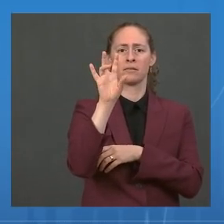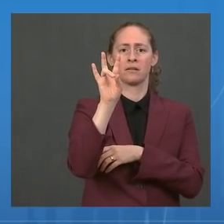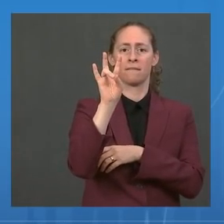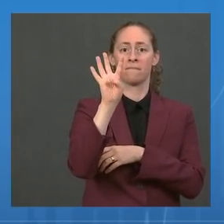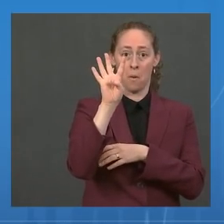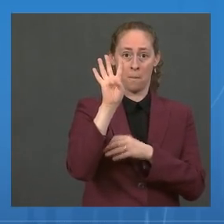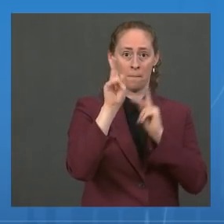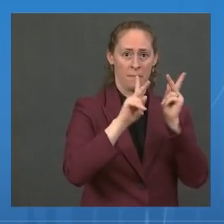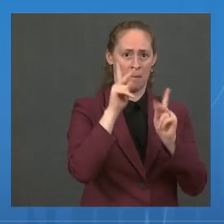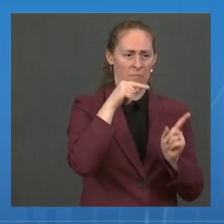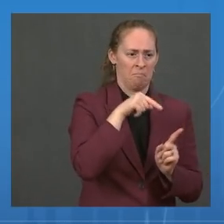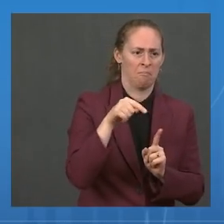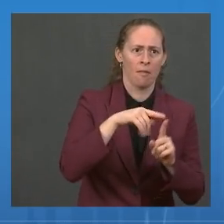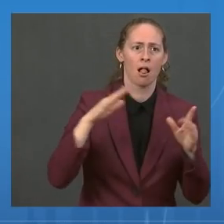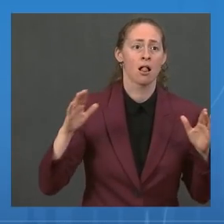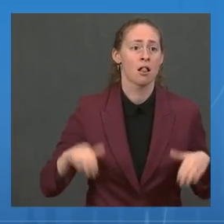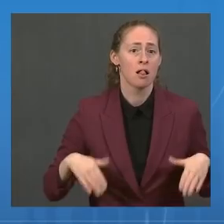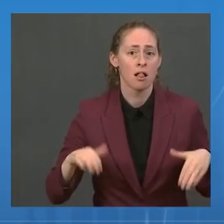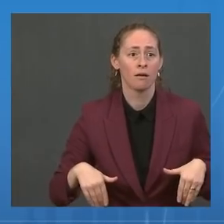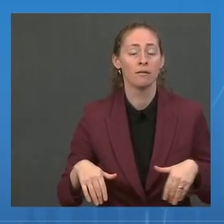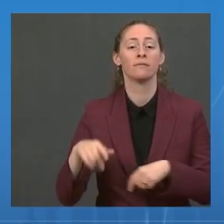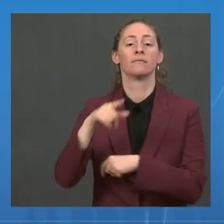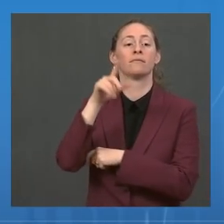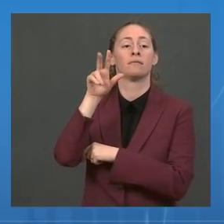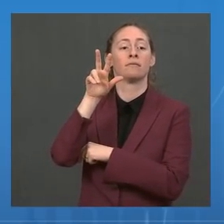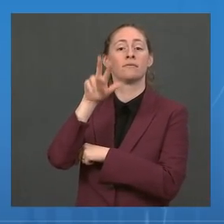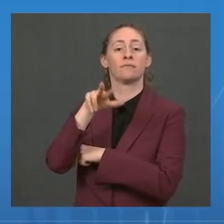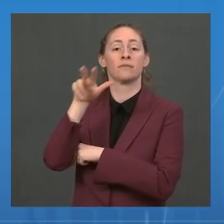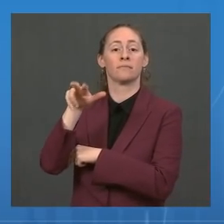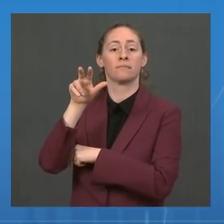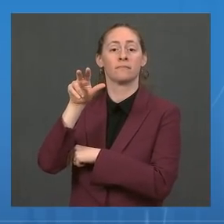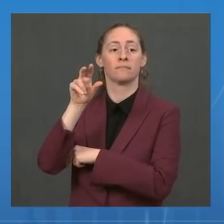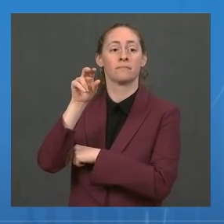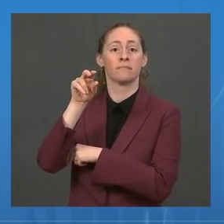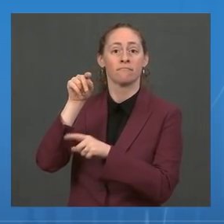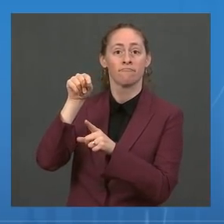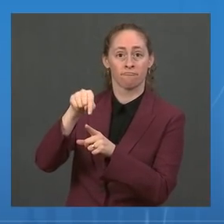33.7 in those who have two doses of an mRNA,